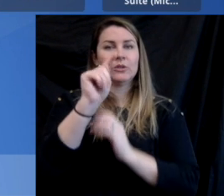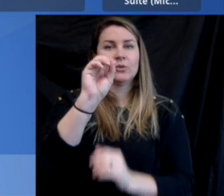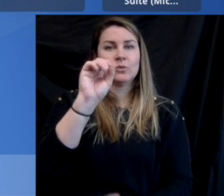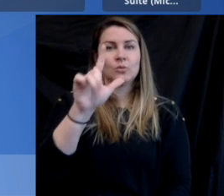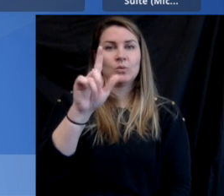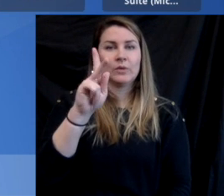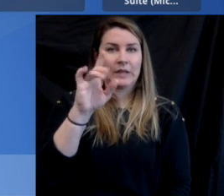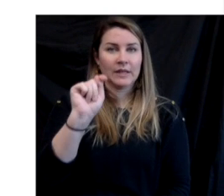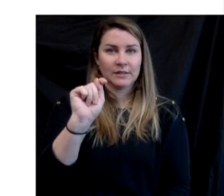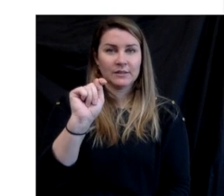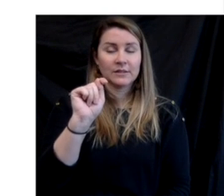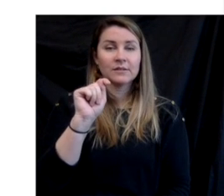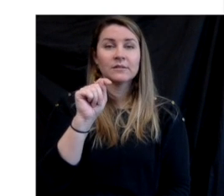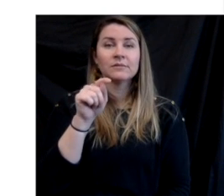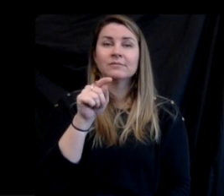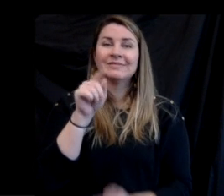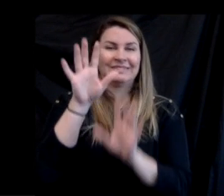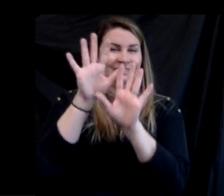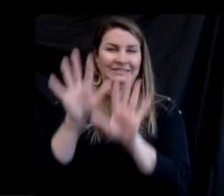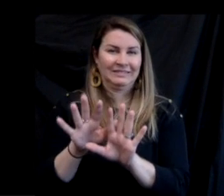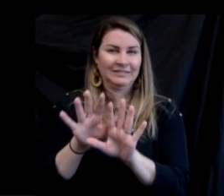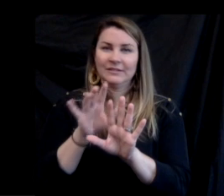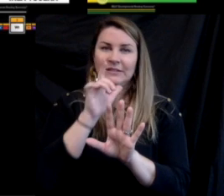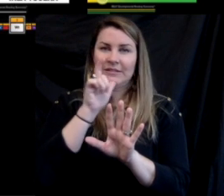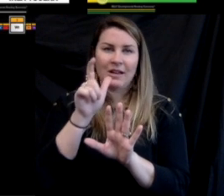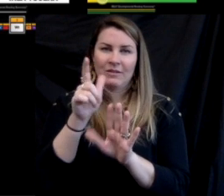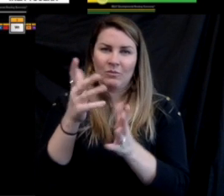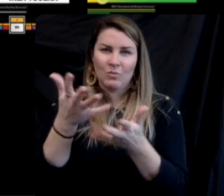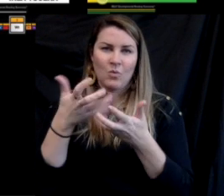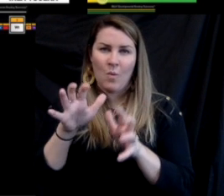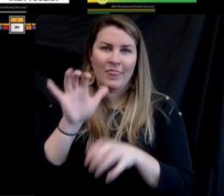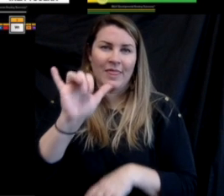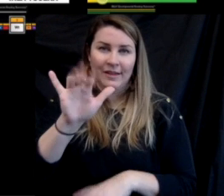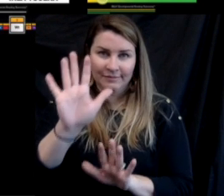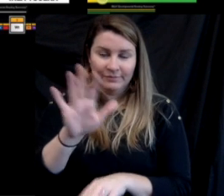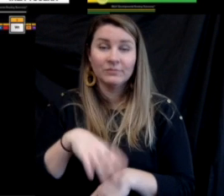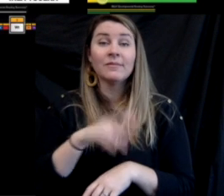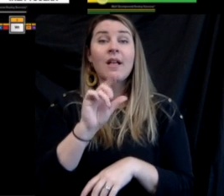and again, you'll be brought to the foundational skills toolkits which is not what you're looking